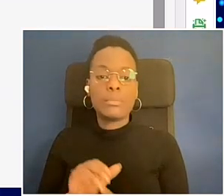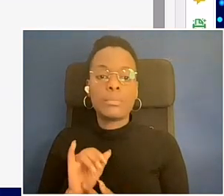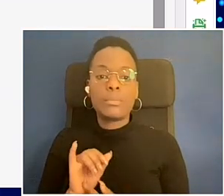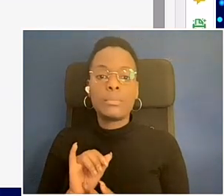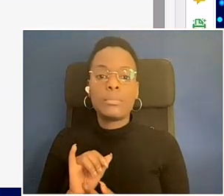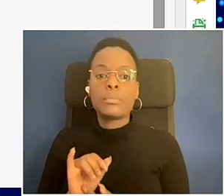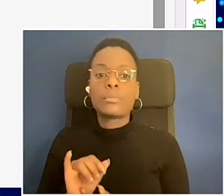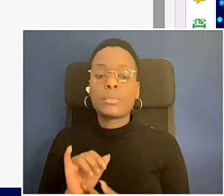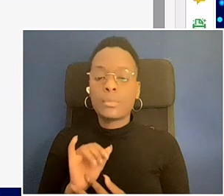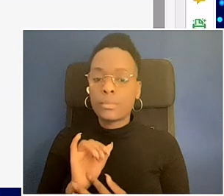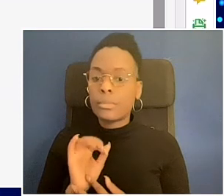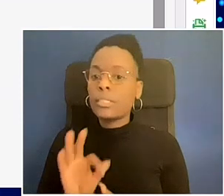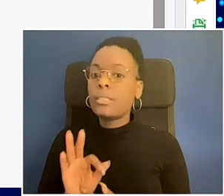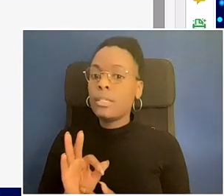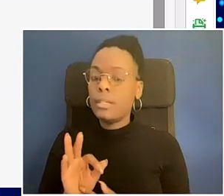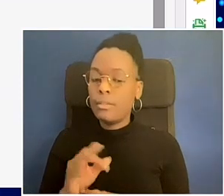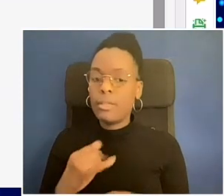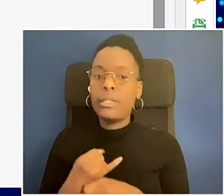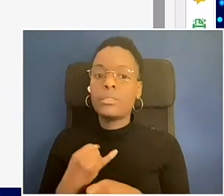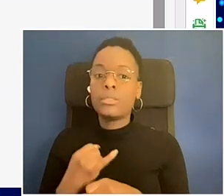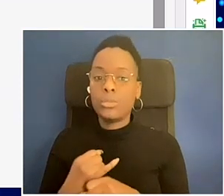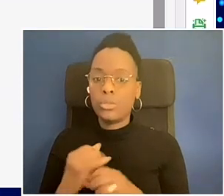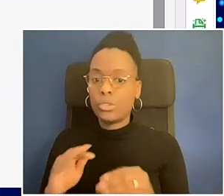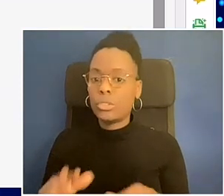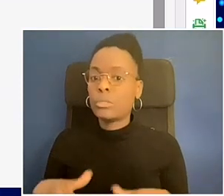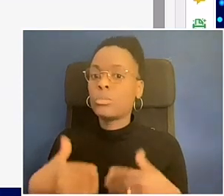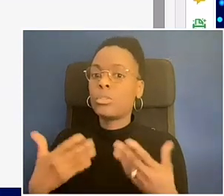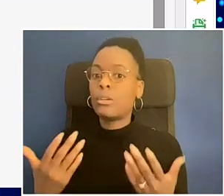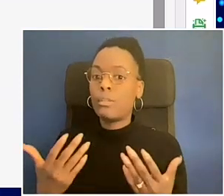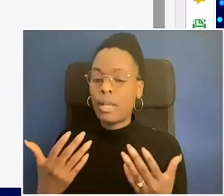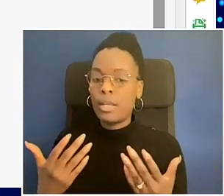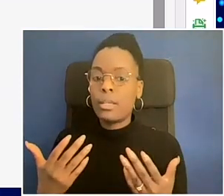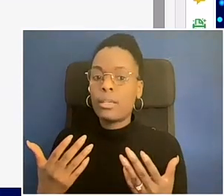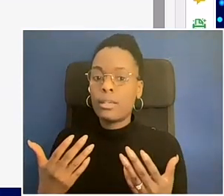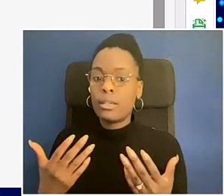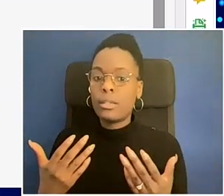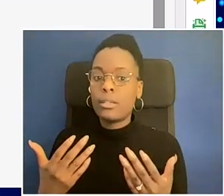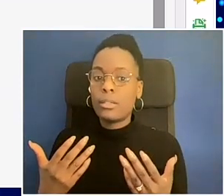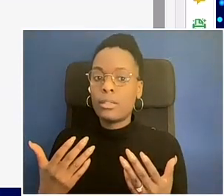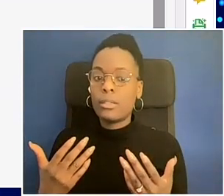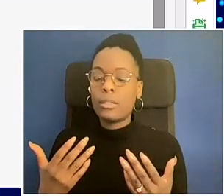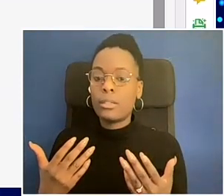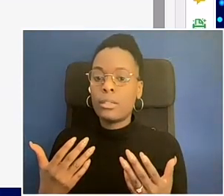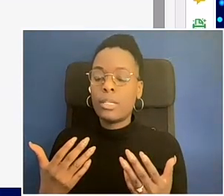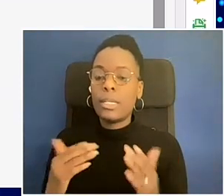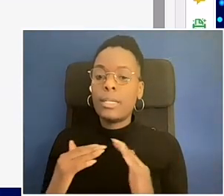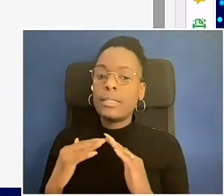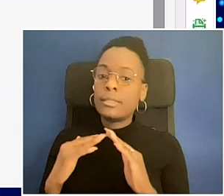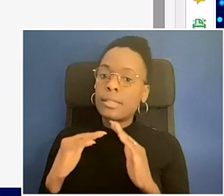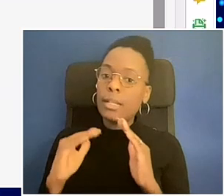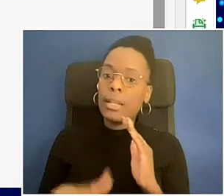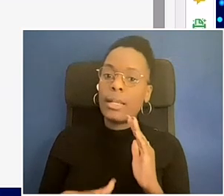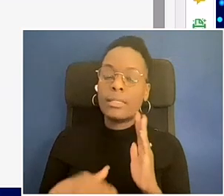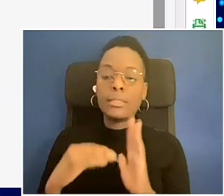providing is obviously head and shoulders above what students may be able to obtain